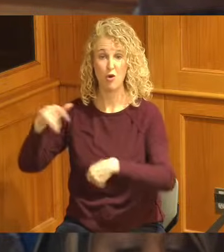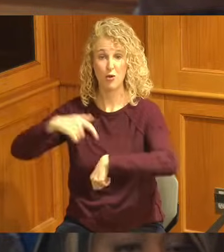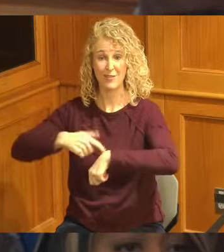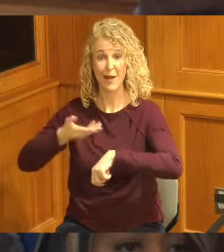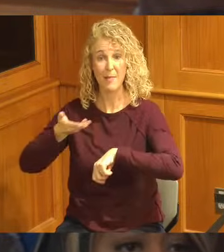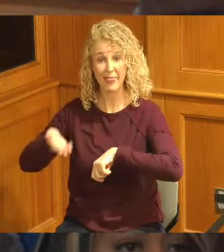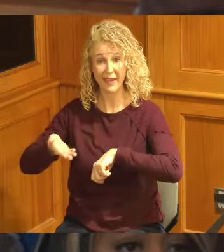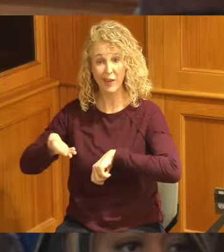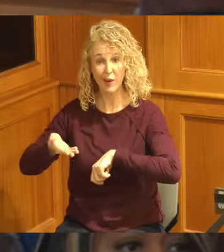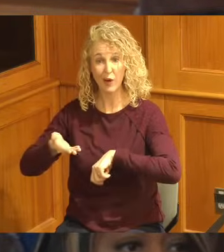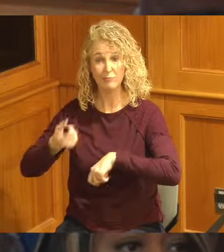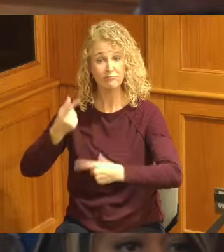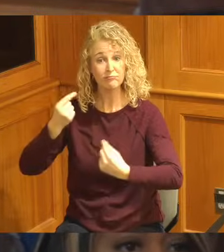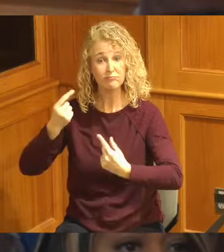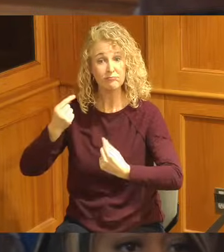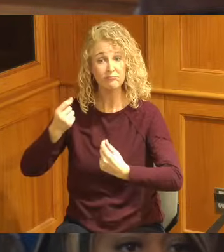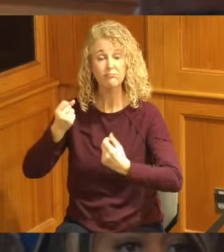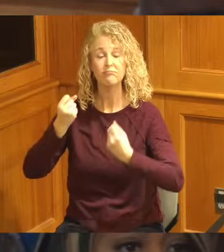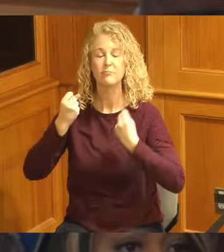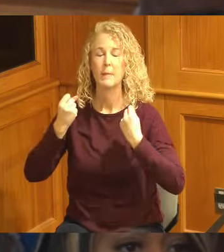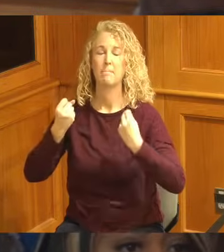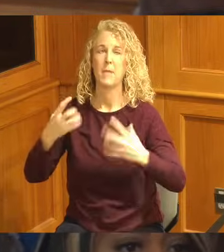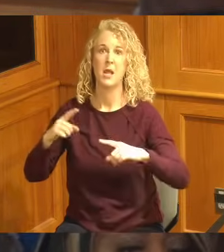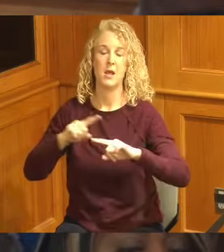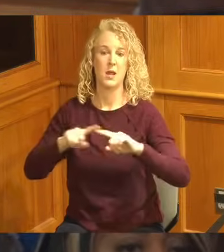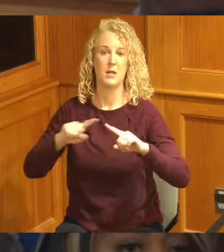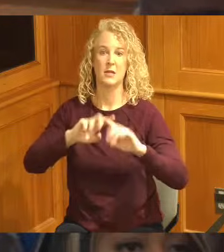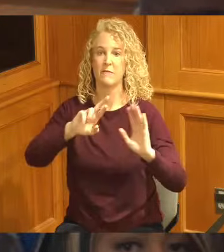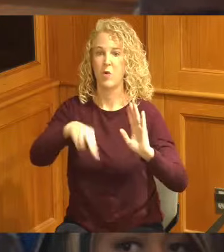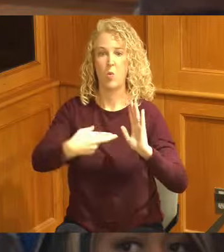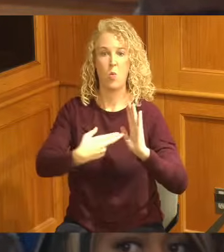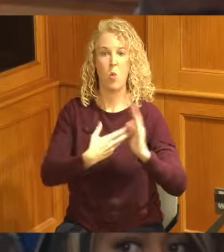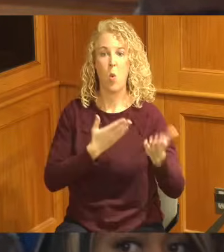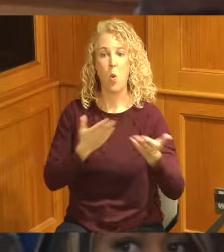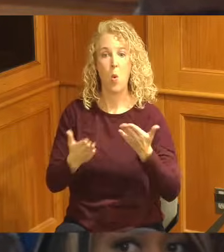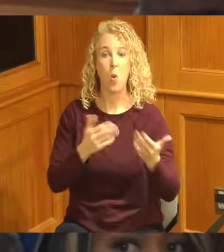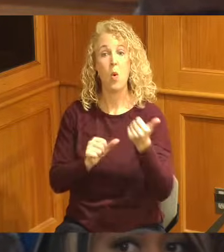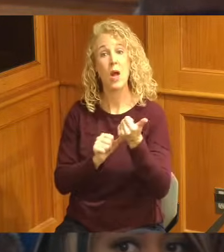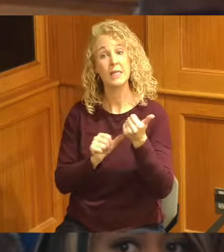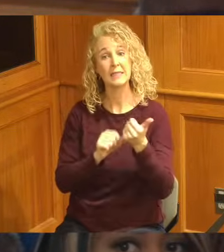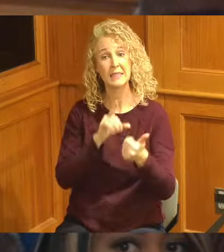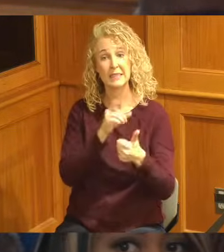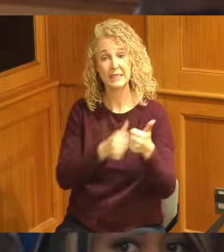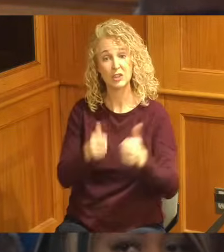Dr. Dr. Posey has served in numerous leadership roles including assistant dean, Director of